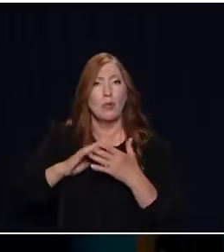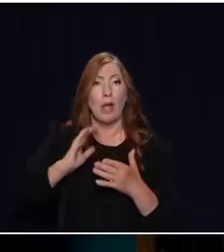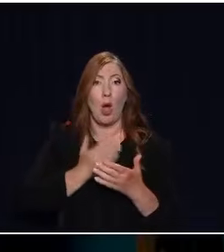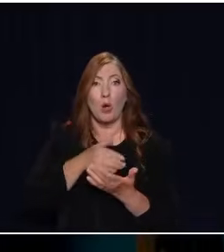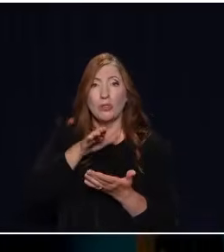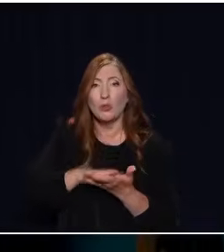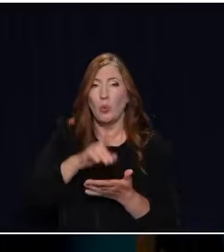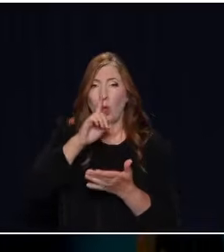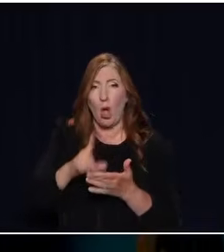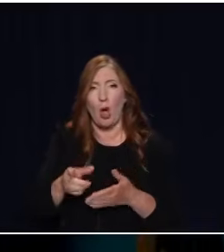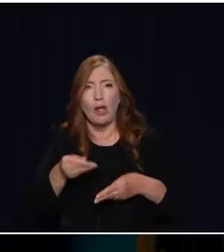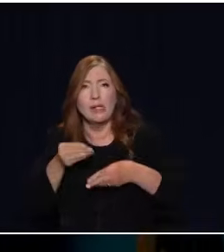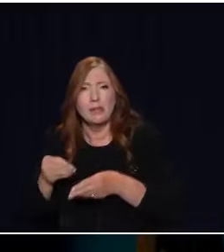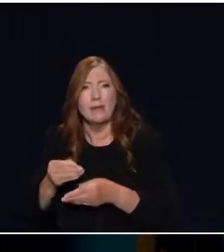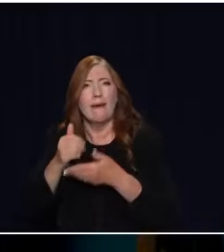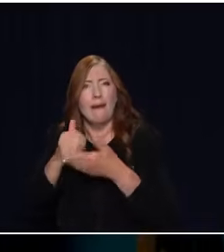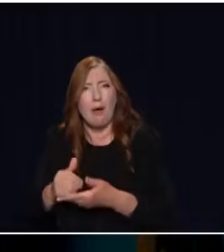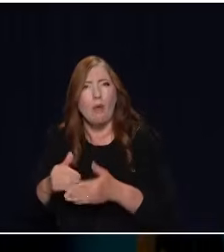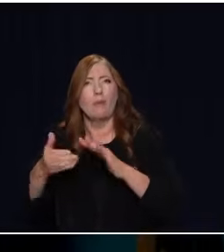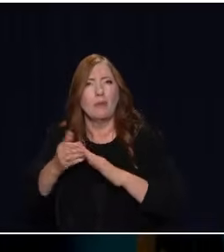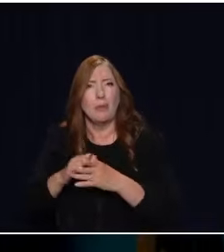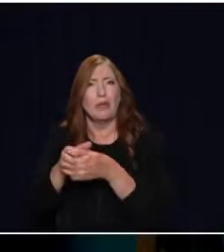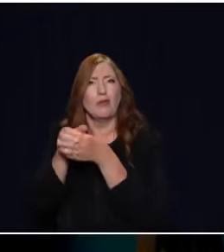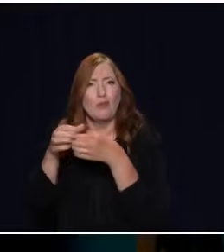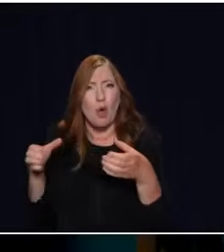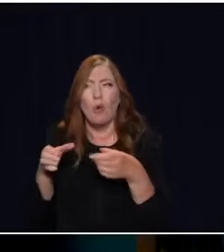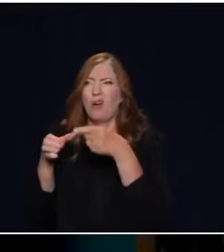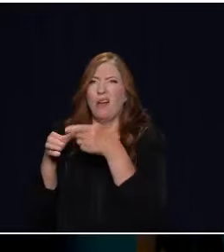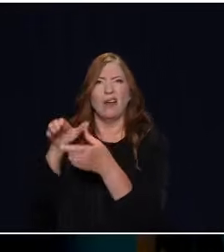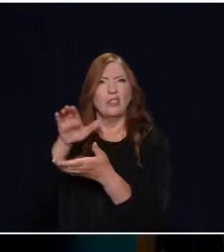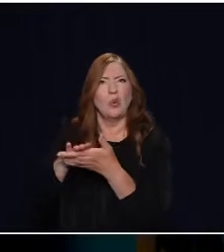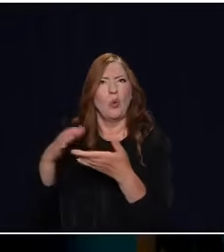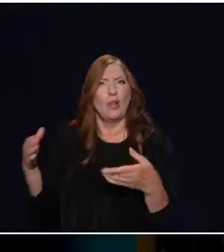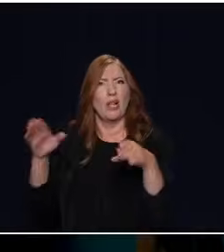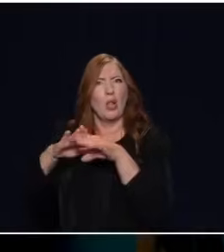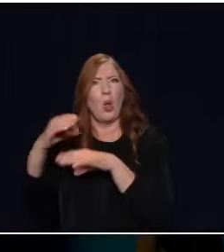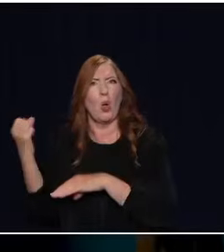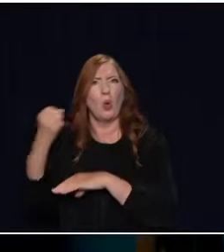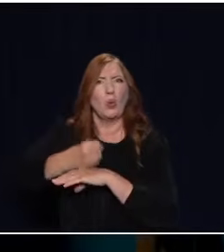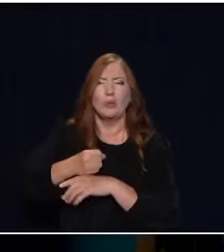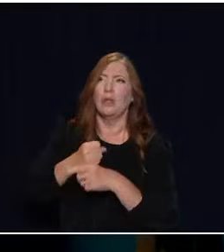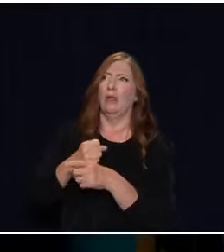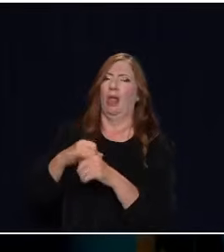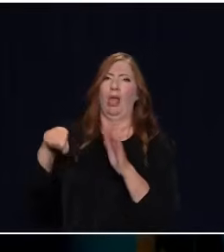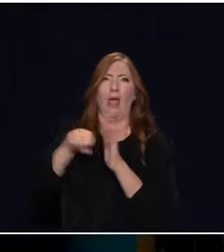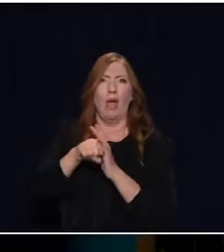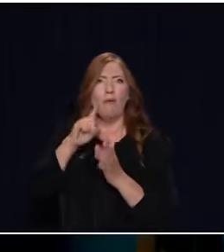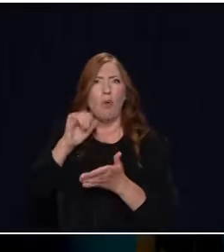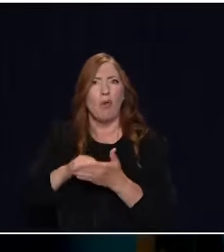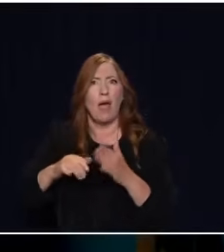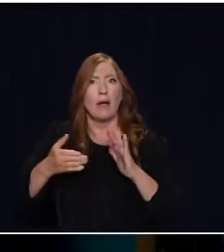THE DAY IN OUR RURAL COMMUNITIES, OUR SCHOOLS ARE THE BLOODLINE OF THOSE COMMUNITIES.